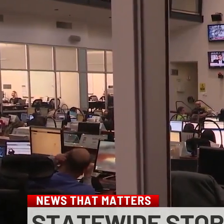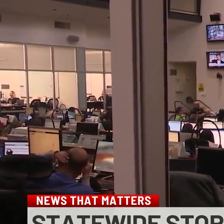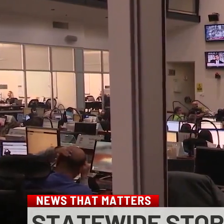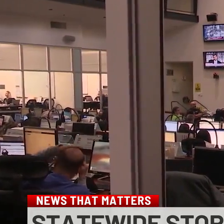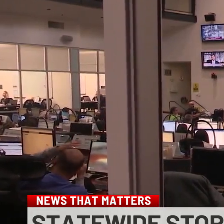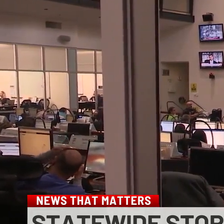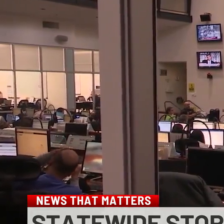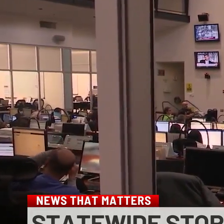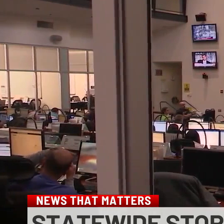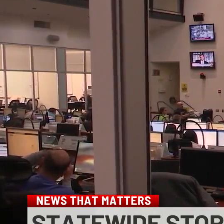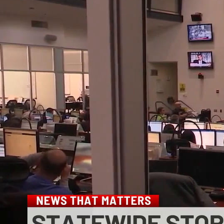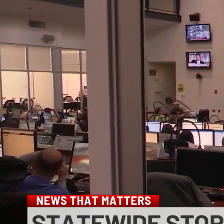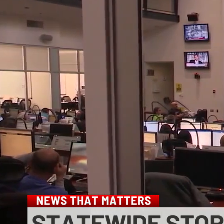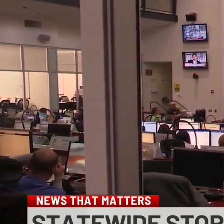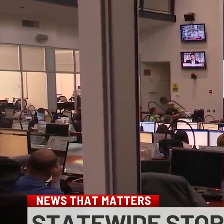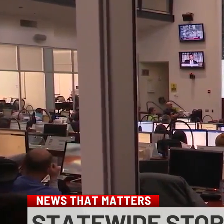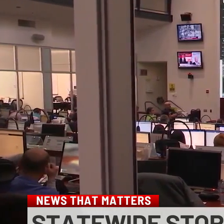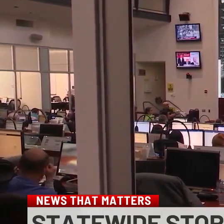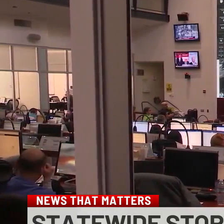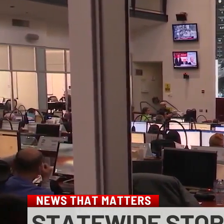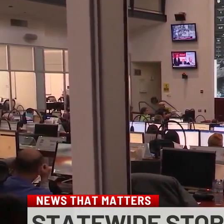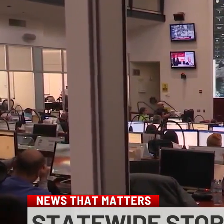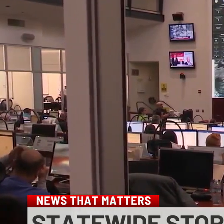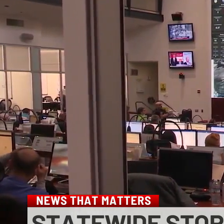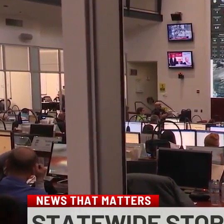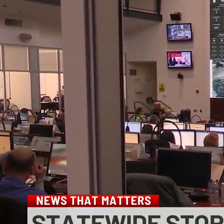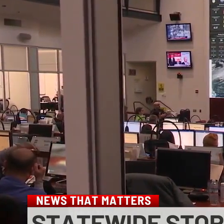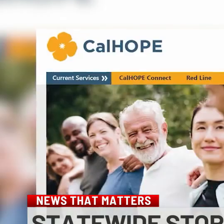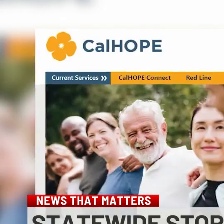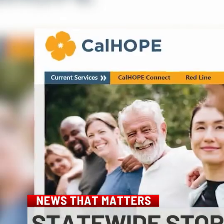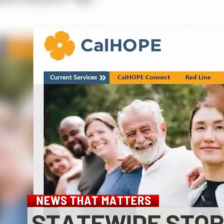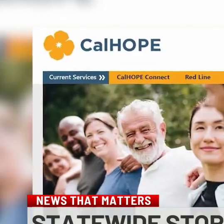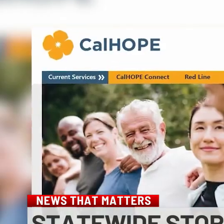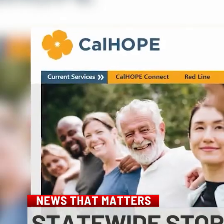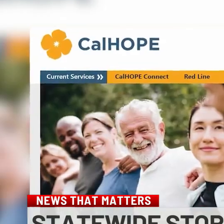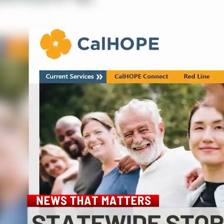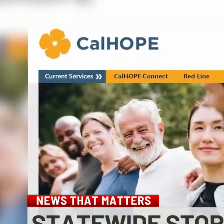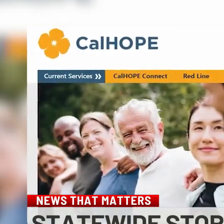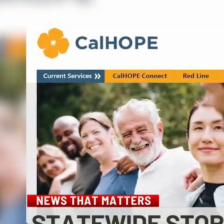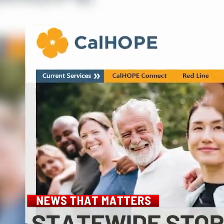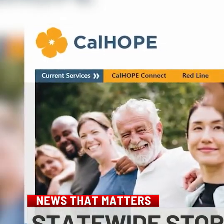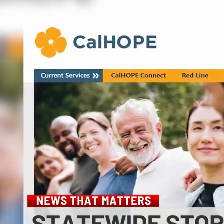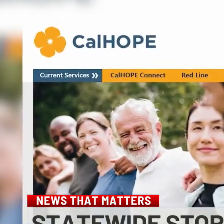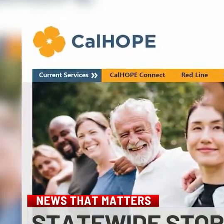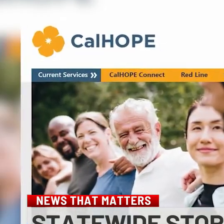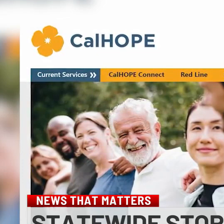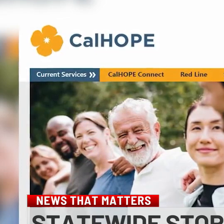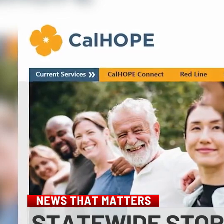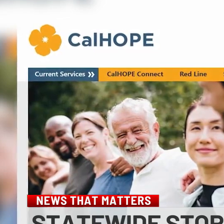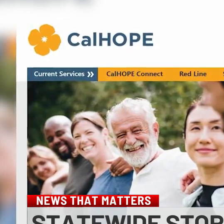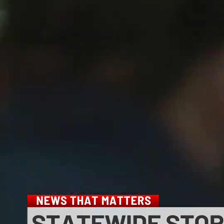WEBSITE WHERE PEOPLE CAN FIND A TEMPLATE FOR BUILDING THEIR EMERGENCY PLAN. SHE SAYS THE EMERGENCIES CAN BE A LOT TO